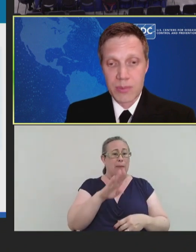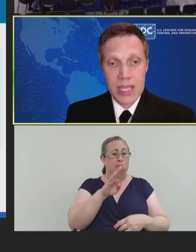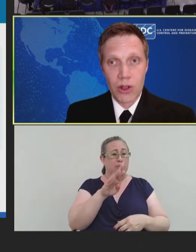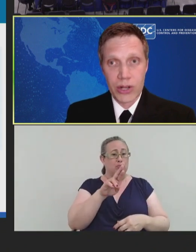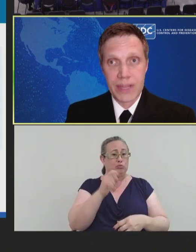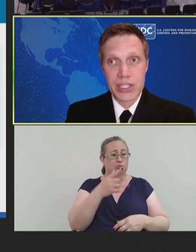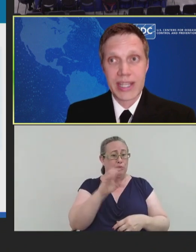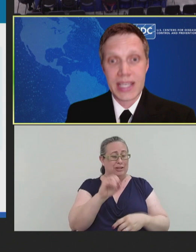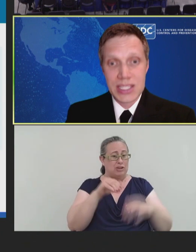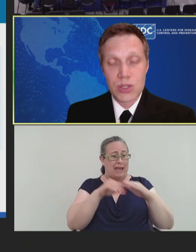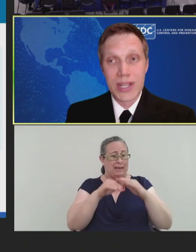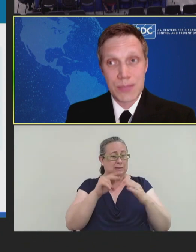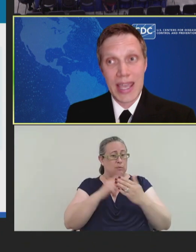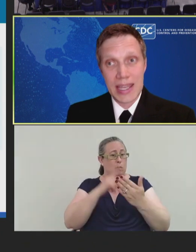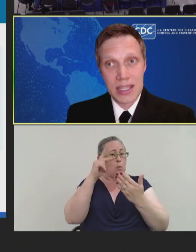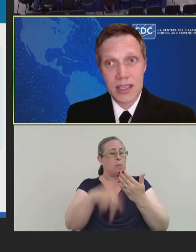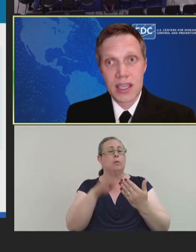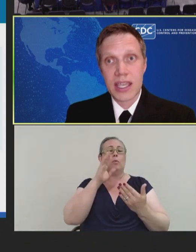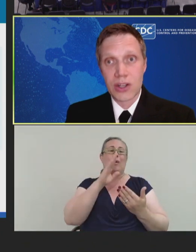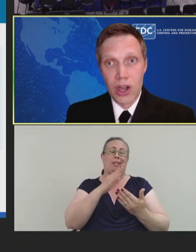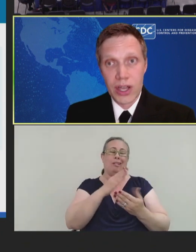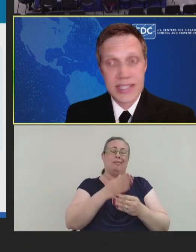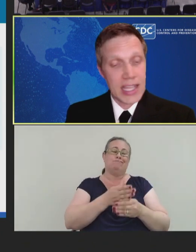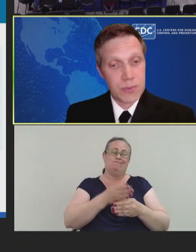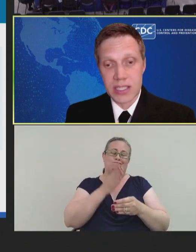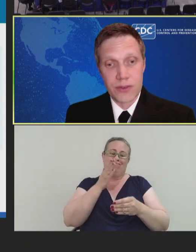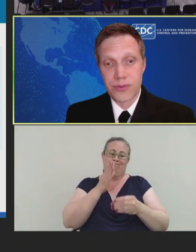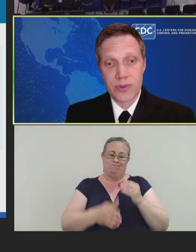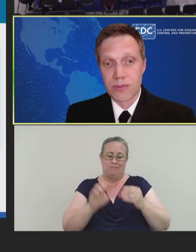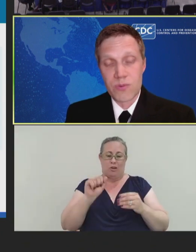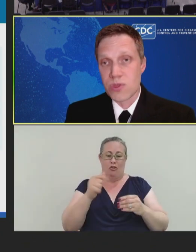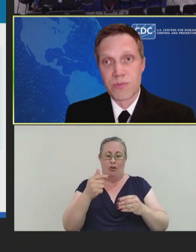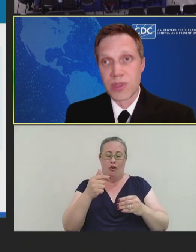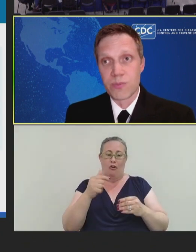Howell already mentioned is going to be ending in August. That's because of -- the